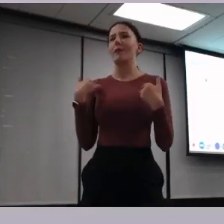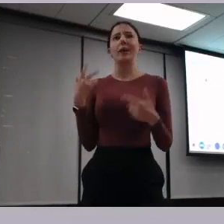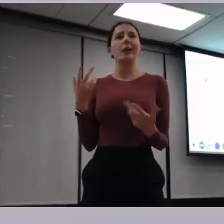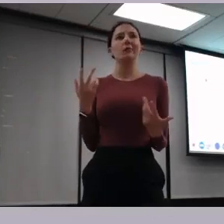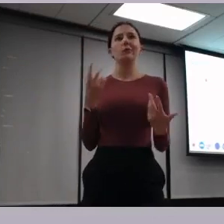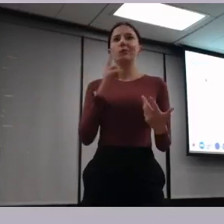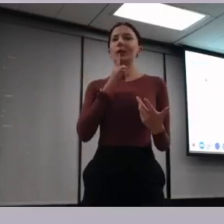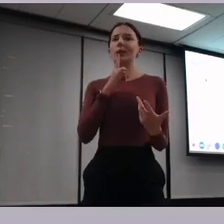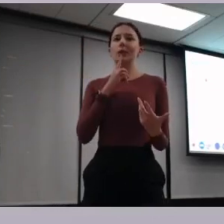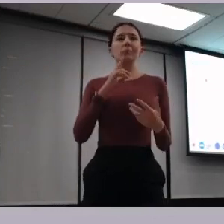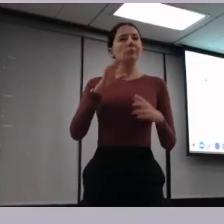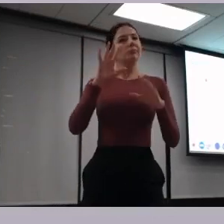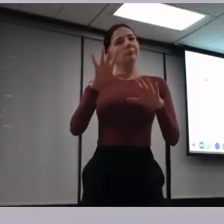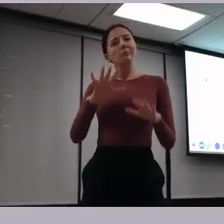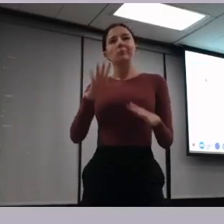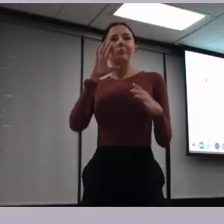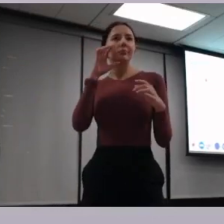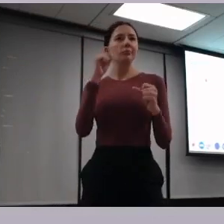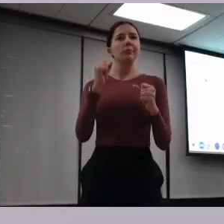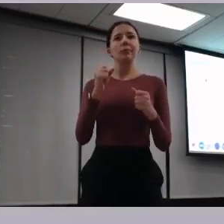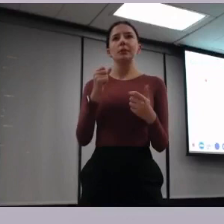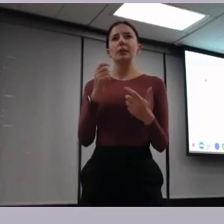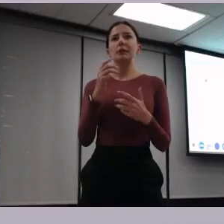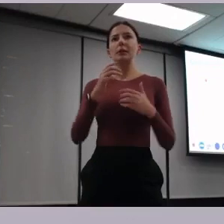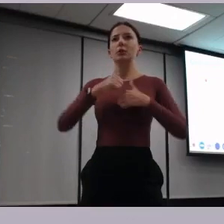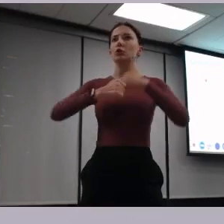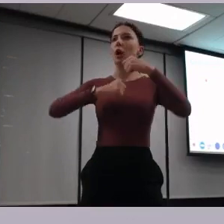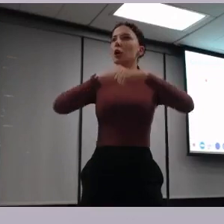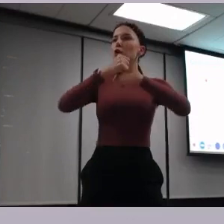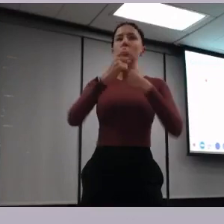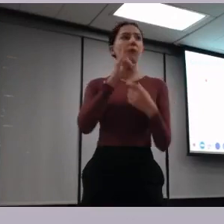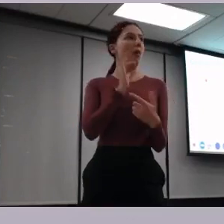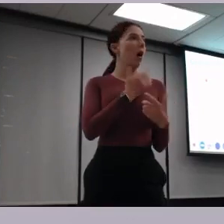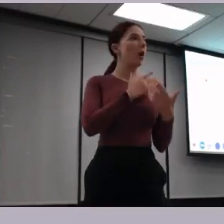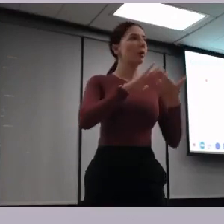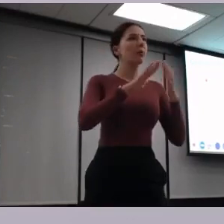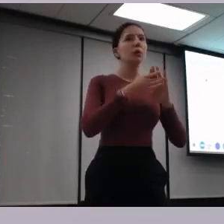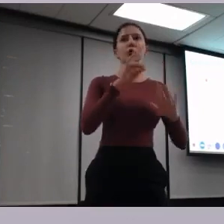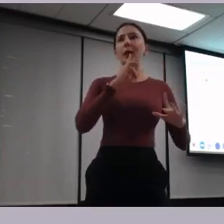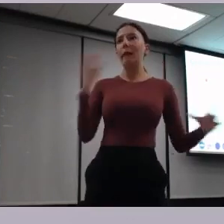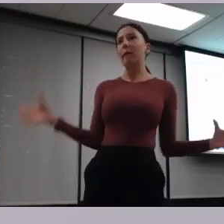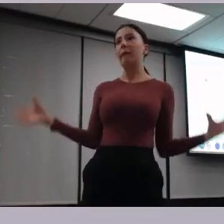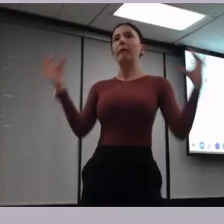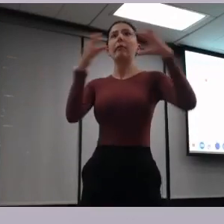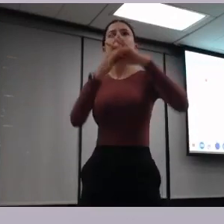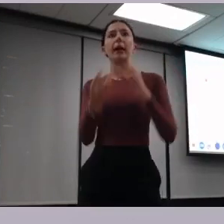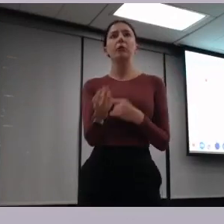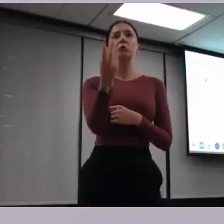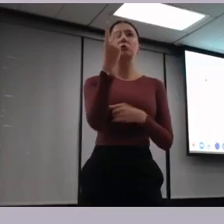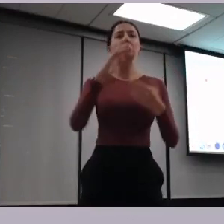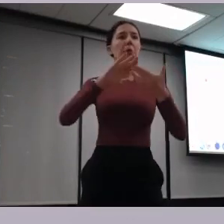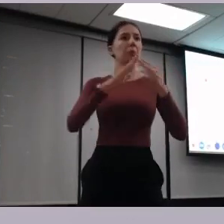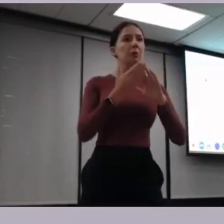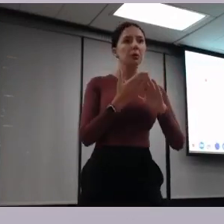in our actual communities, actually link them together. That is a beautiful tool, especially when we have